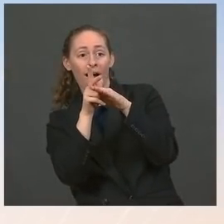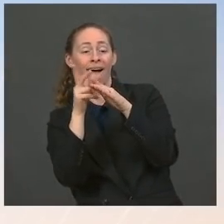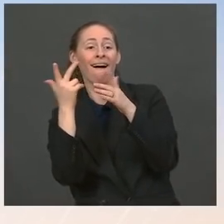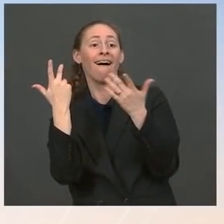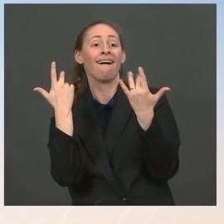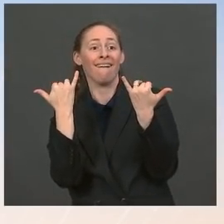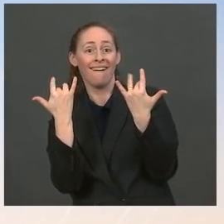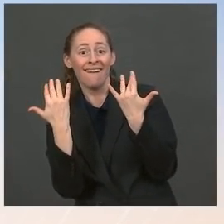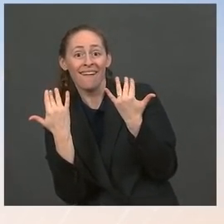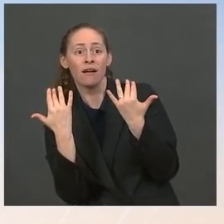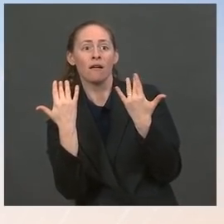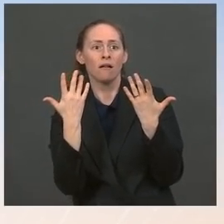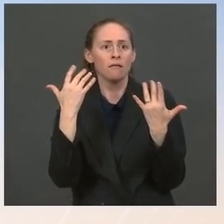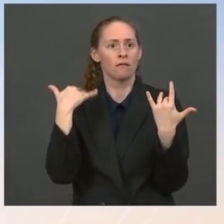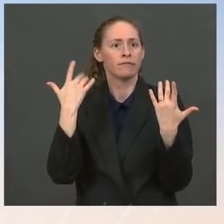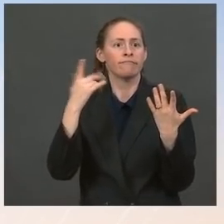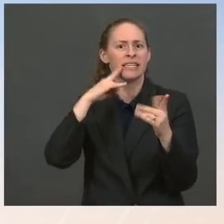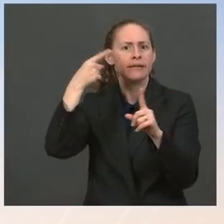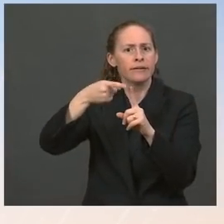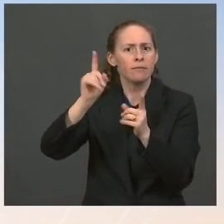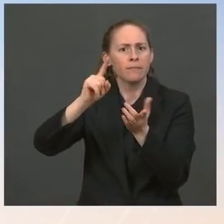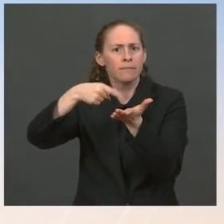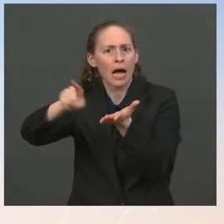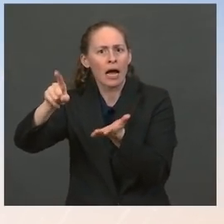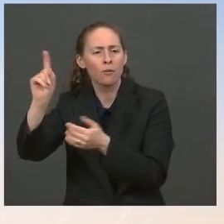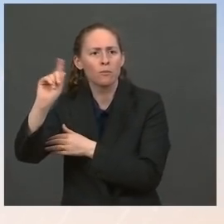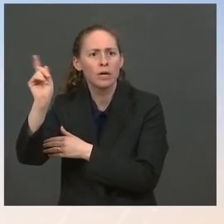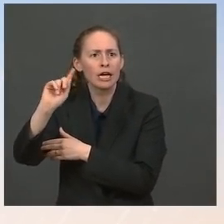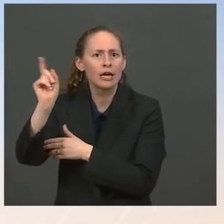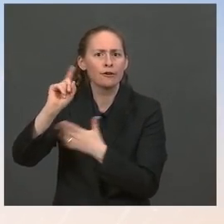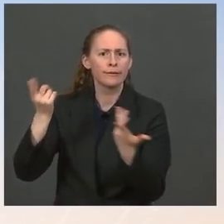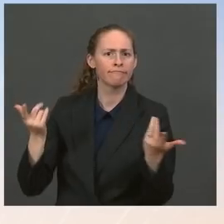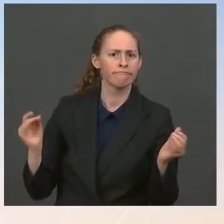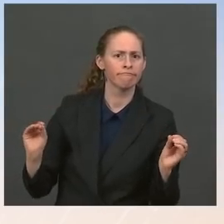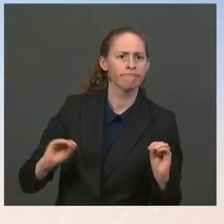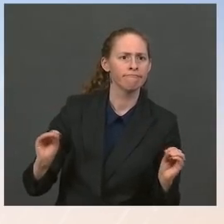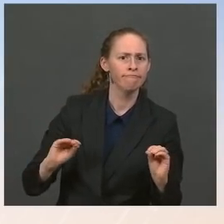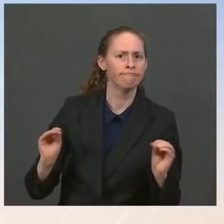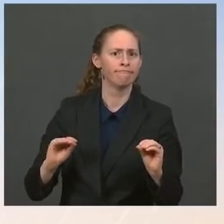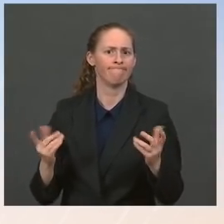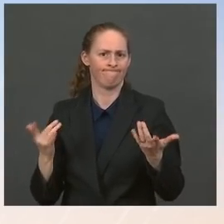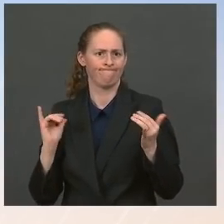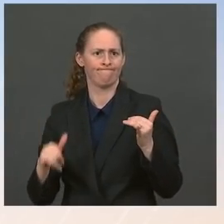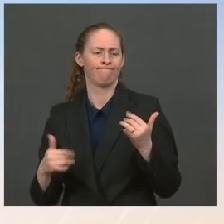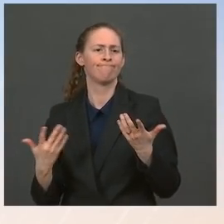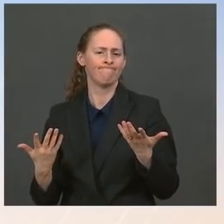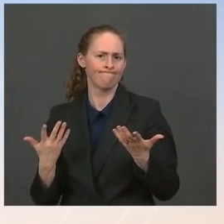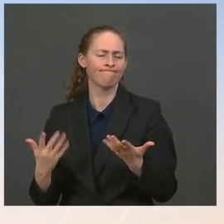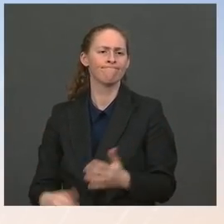across the industry that are over and above what the union issue speaks to. The Press: Do think the bottlenecks